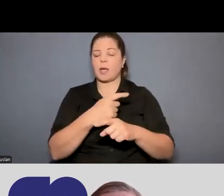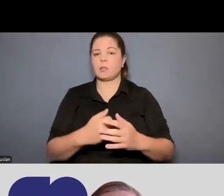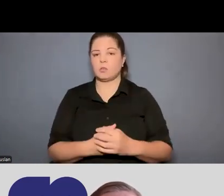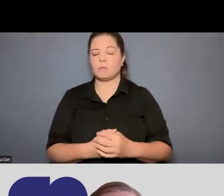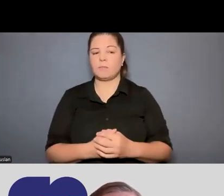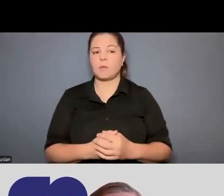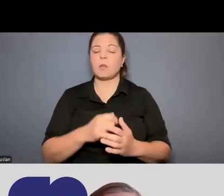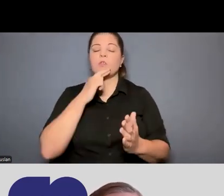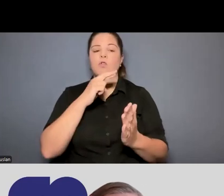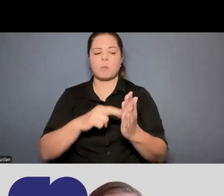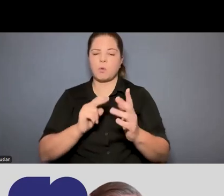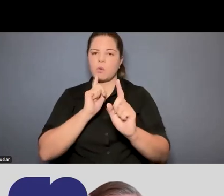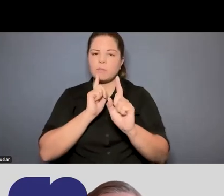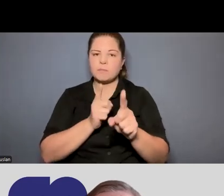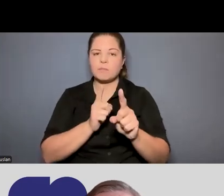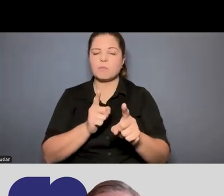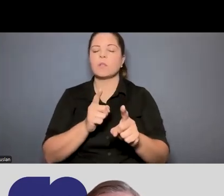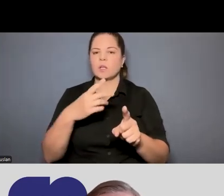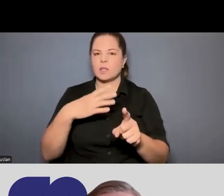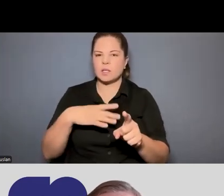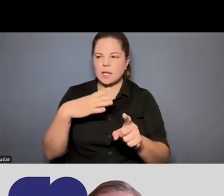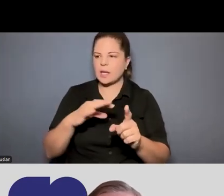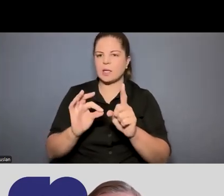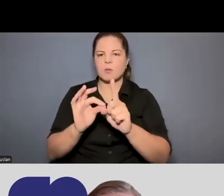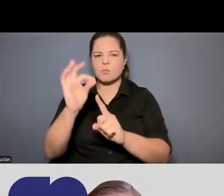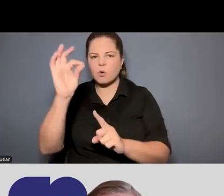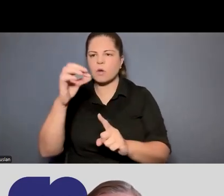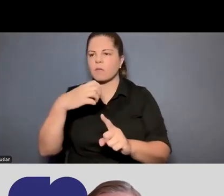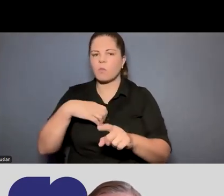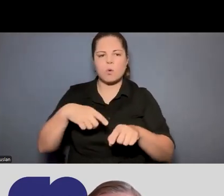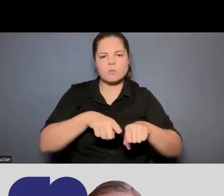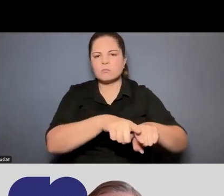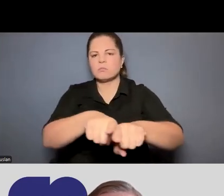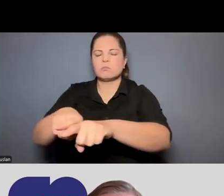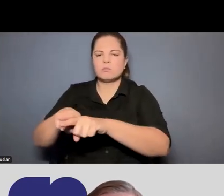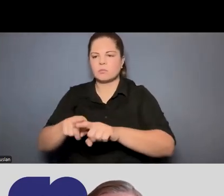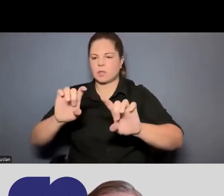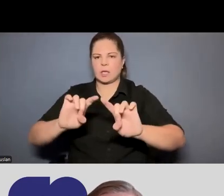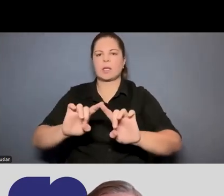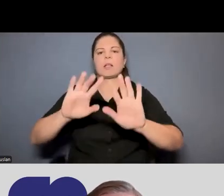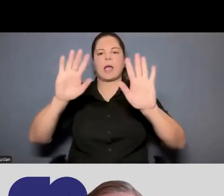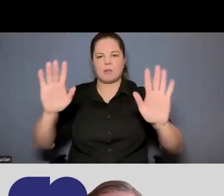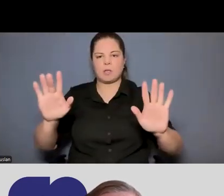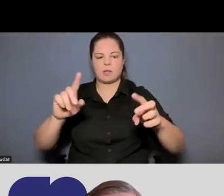aimed at improving coordination, consistency and clarity, between the three key systems that deal